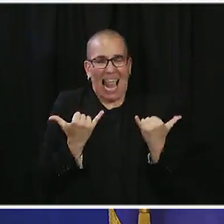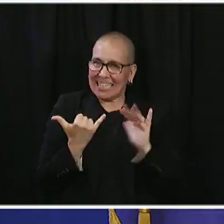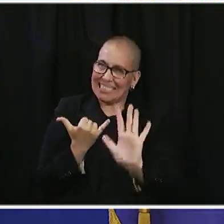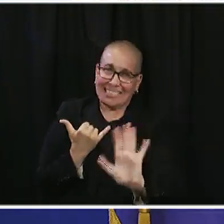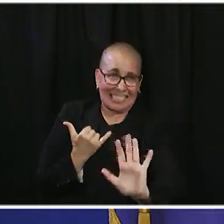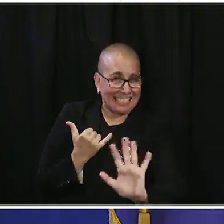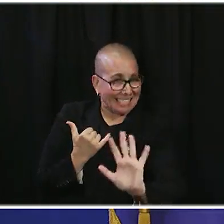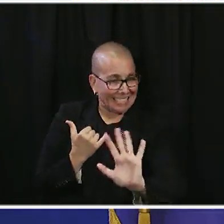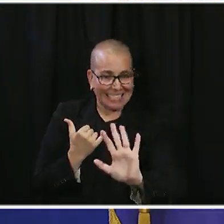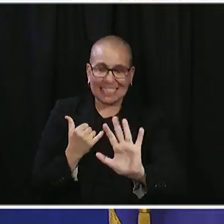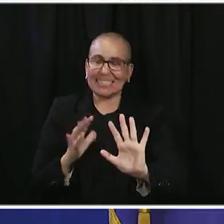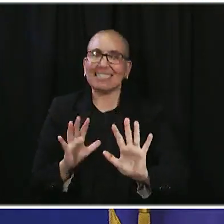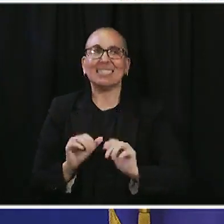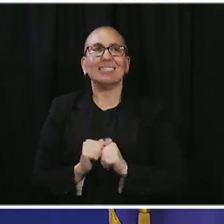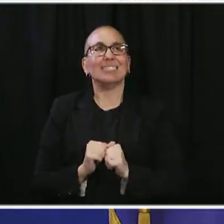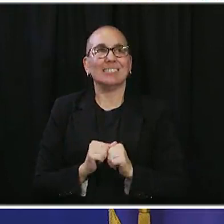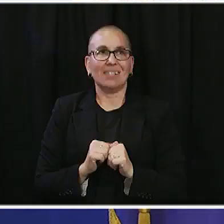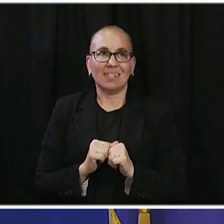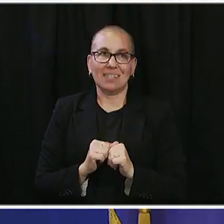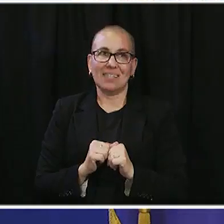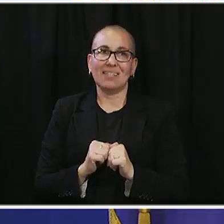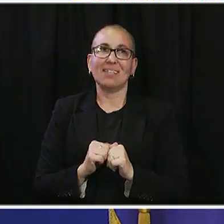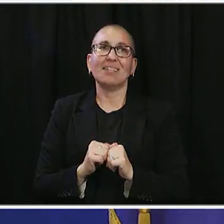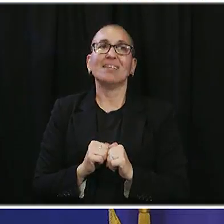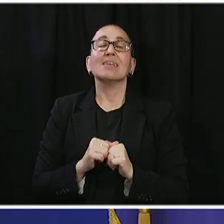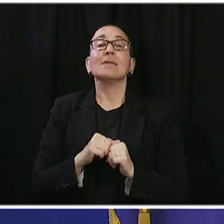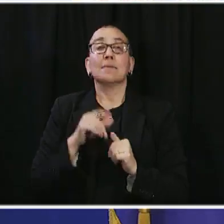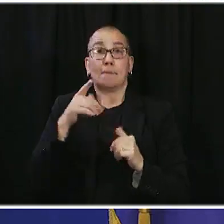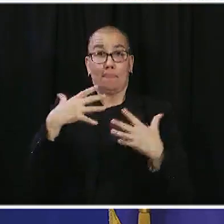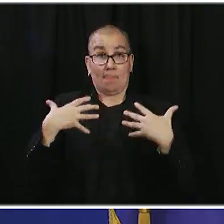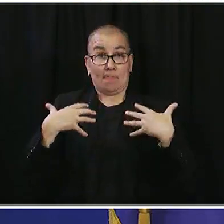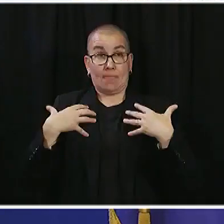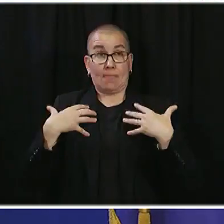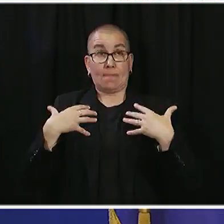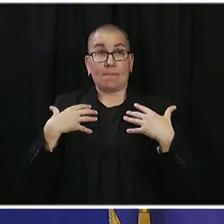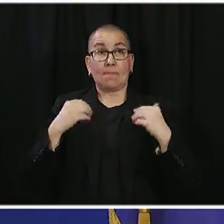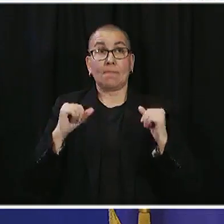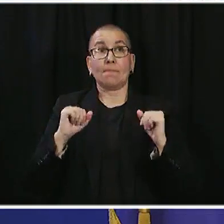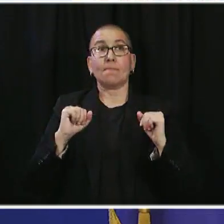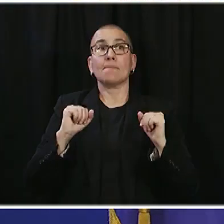I THINK THE HEALTH EXPERTS AT THIS TIME SAY IT'S NOT. SO AGAIN, THEY DON'T NEED --